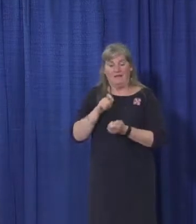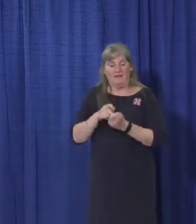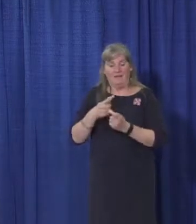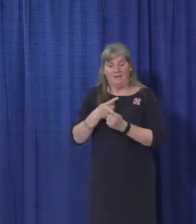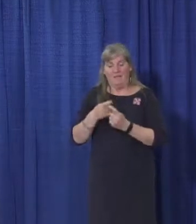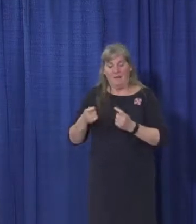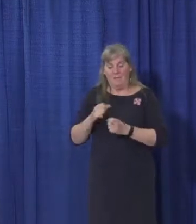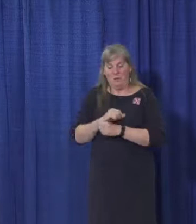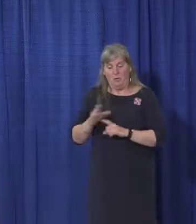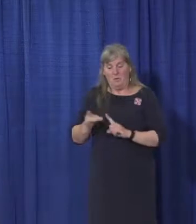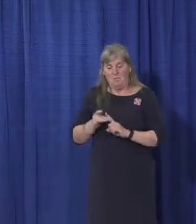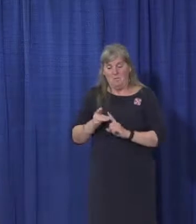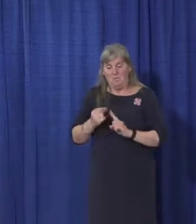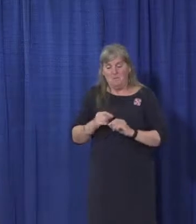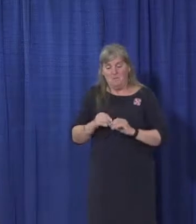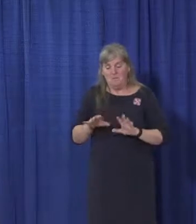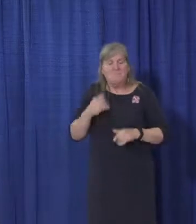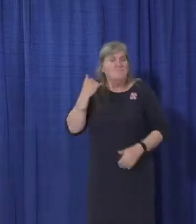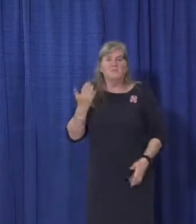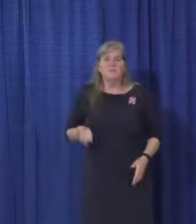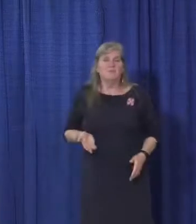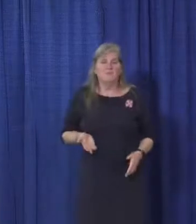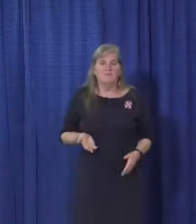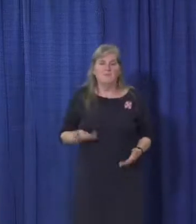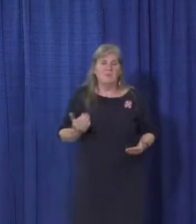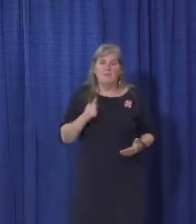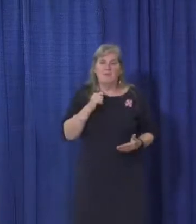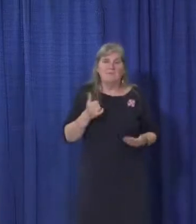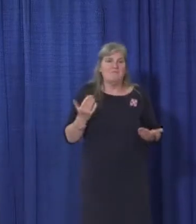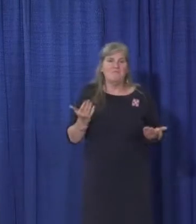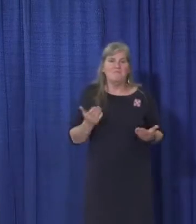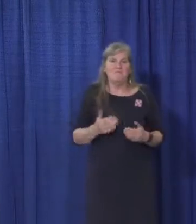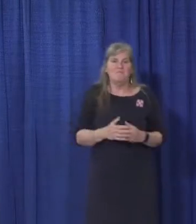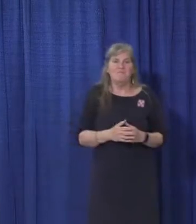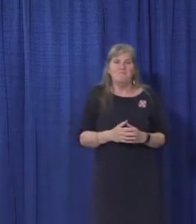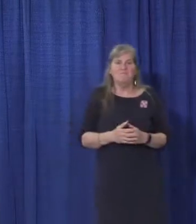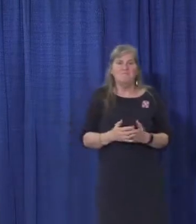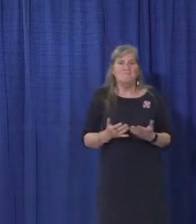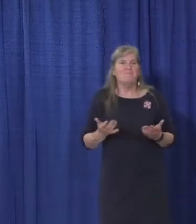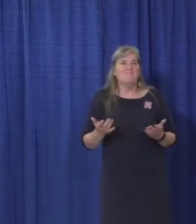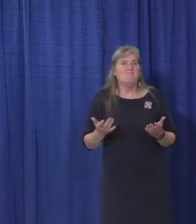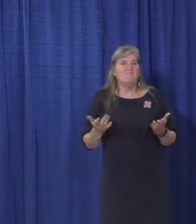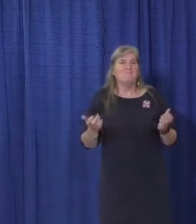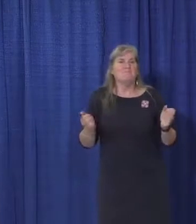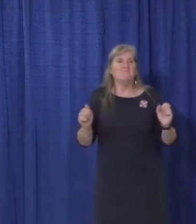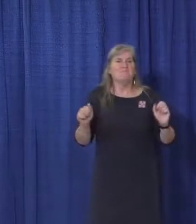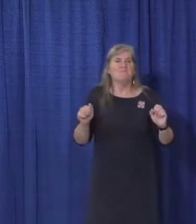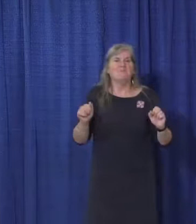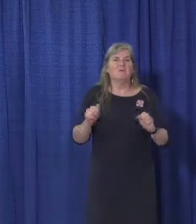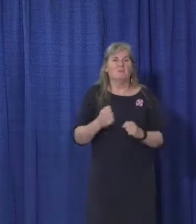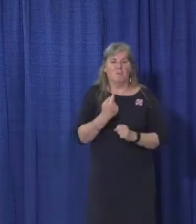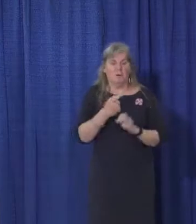and we may never know. It's because you can often get